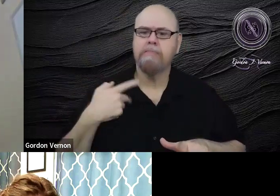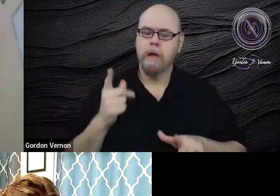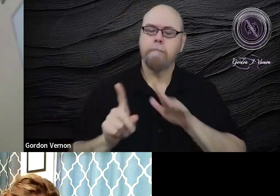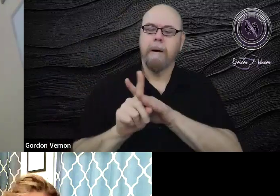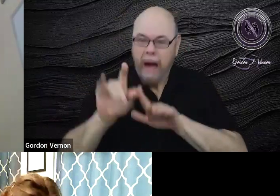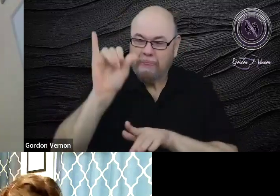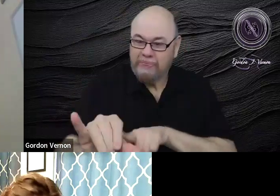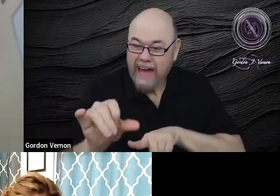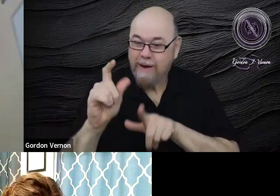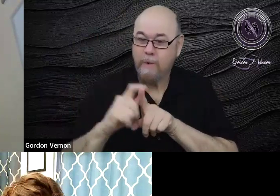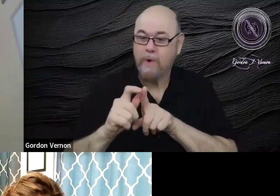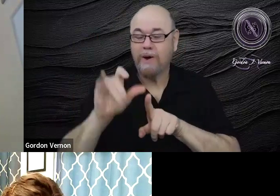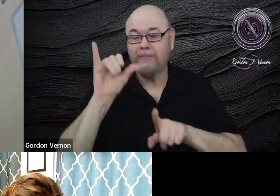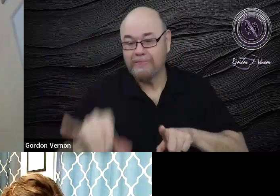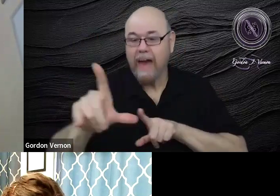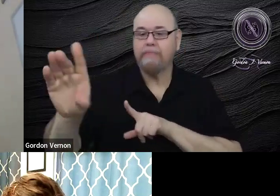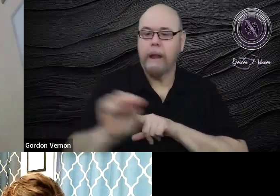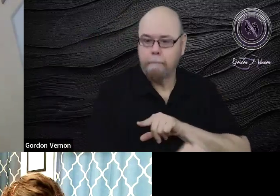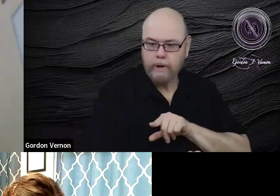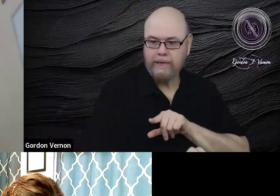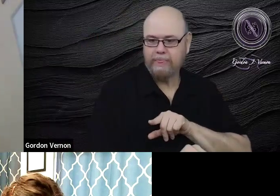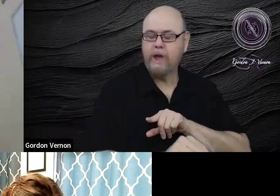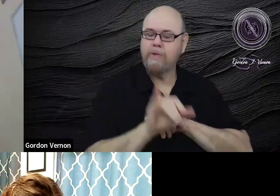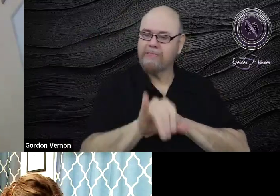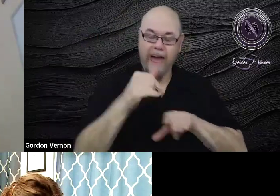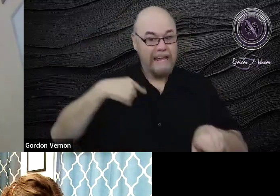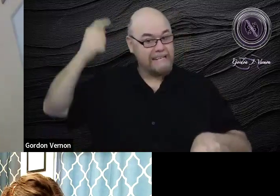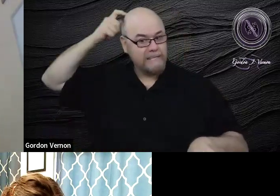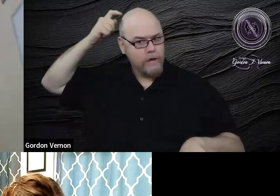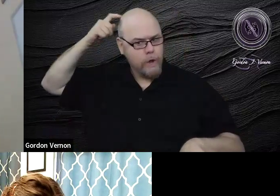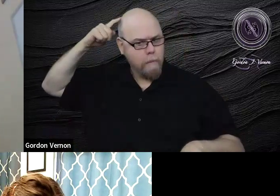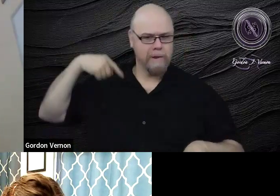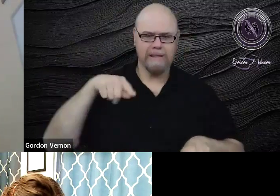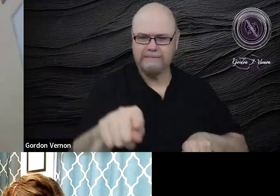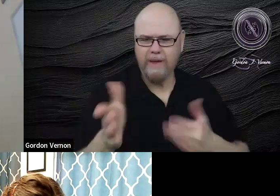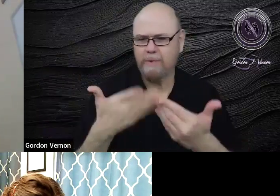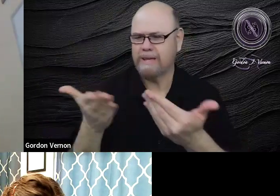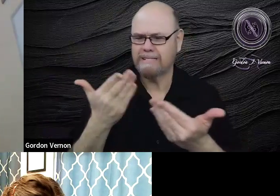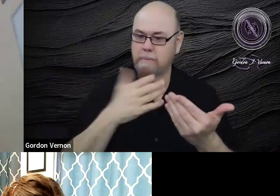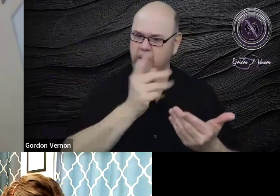I think we can learn a lot and we can learn if and how